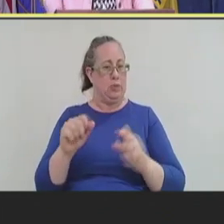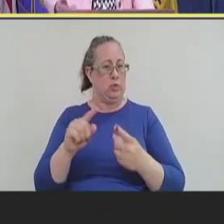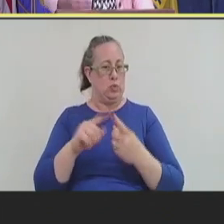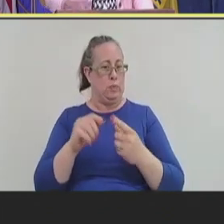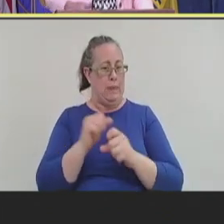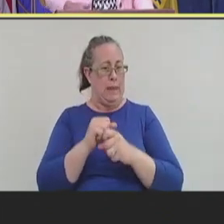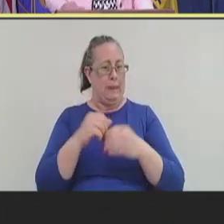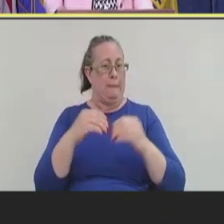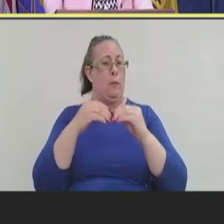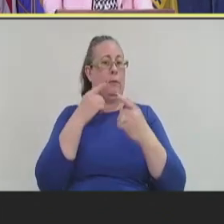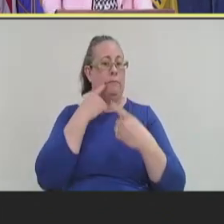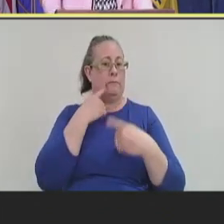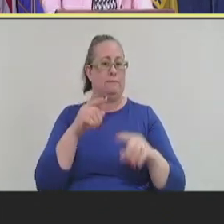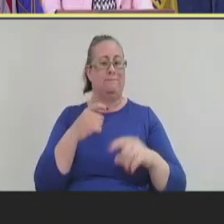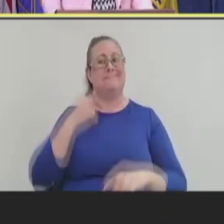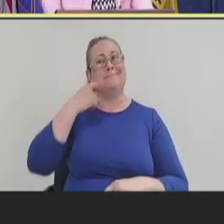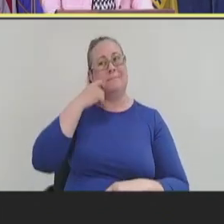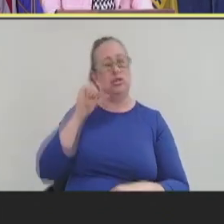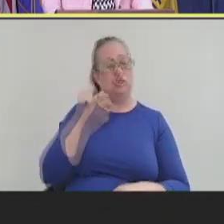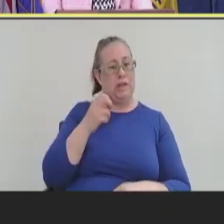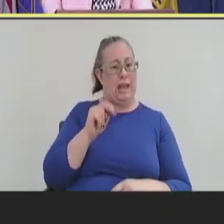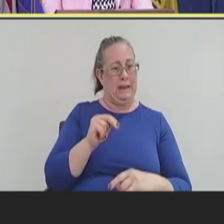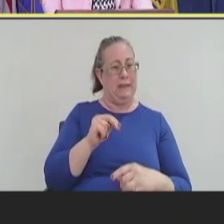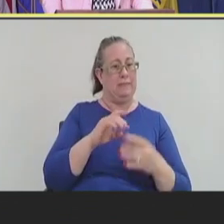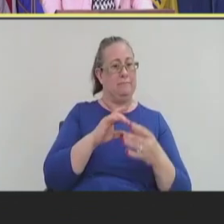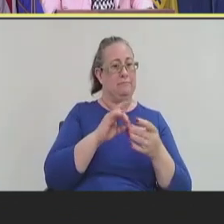And as Shannon just showed you, the IZ Gateway is working. I almost want to get